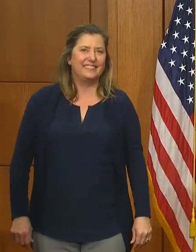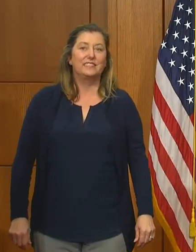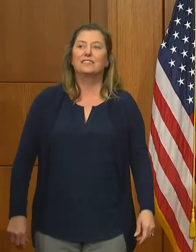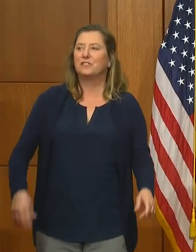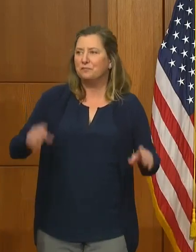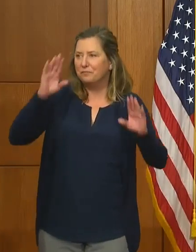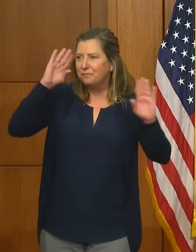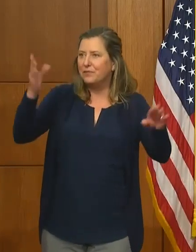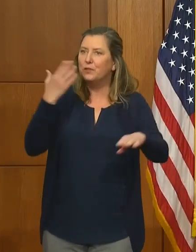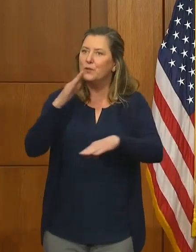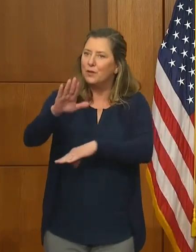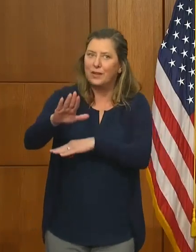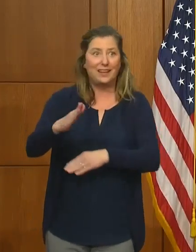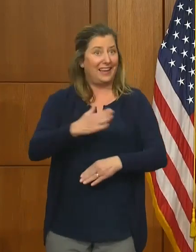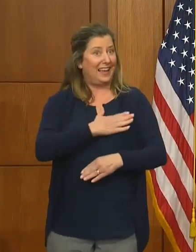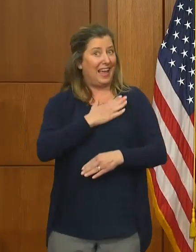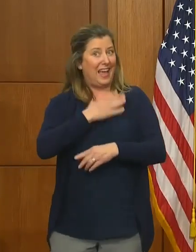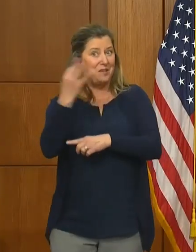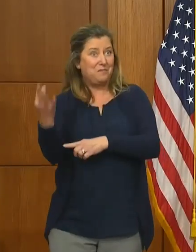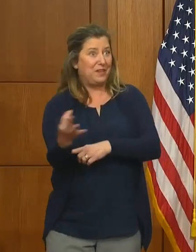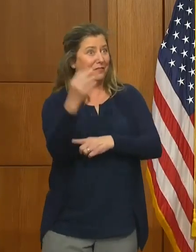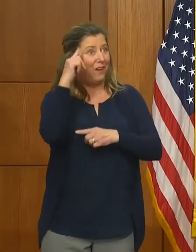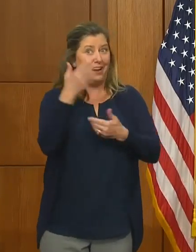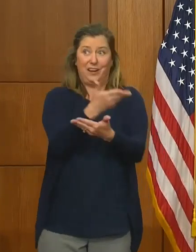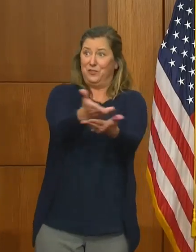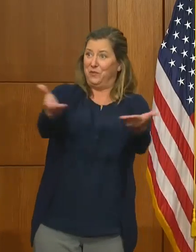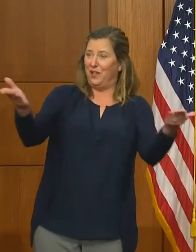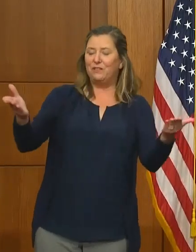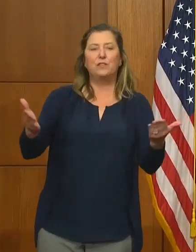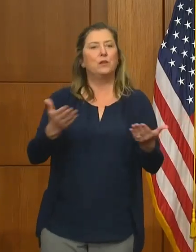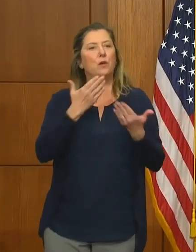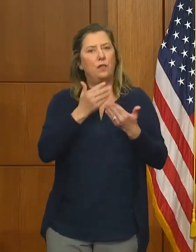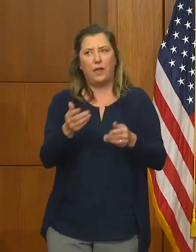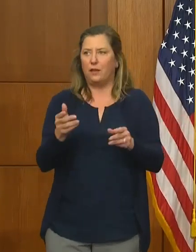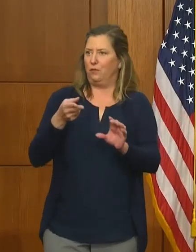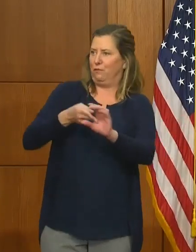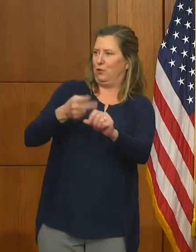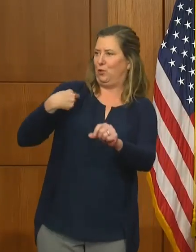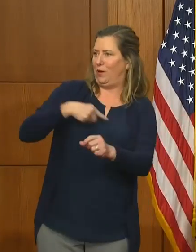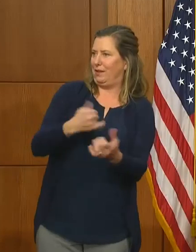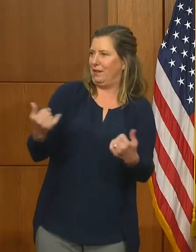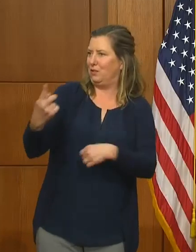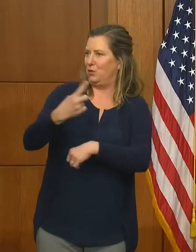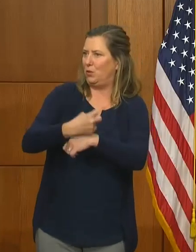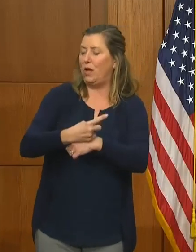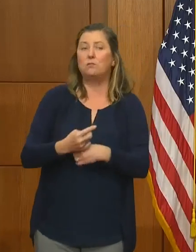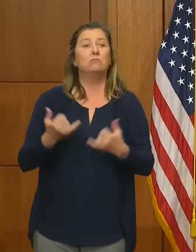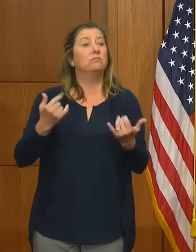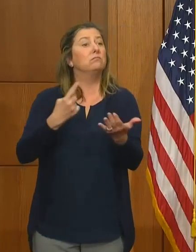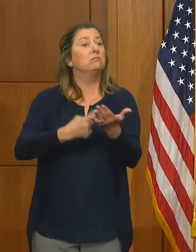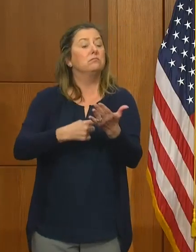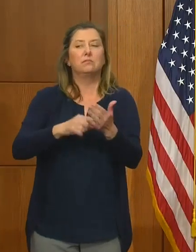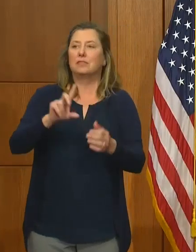OKAY GOOD AFTERNOON HAPPY FRIDAY TO ALL